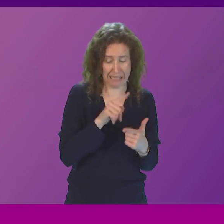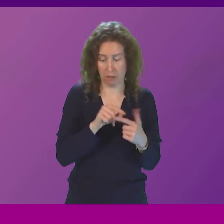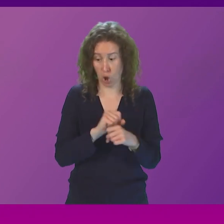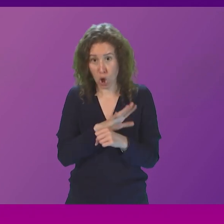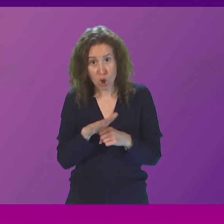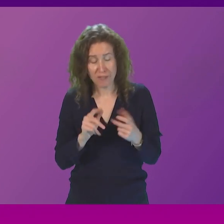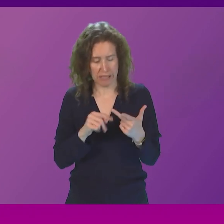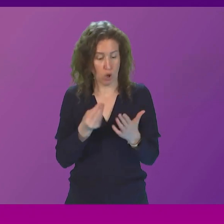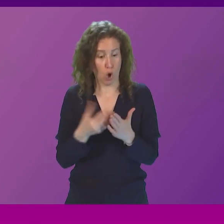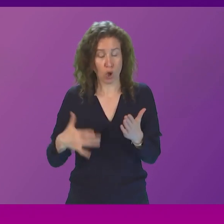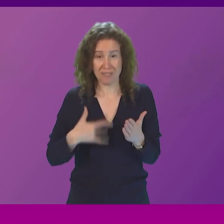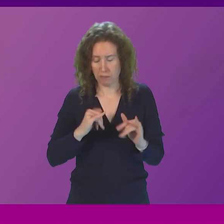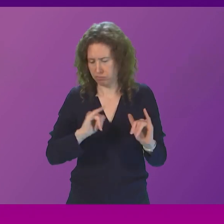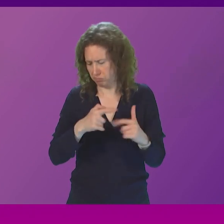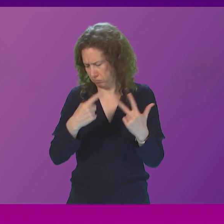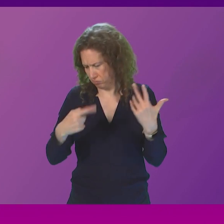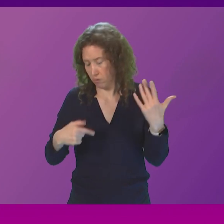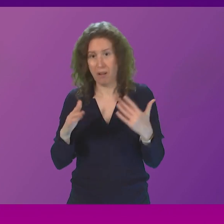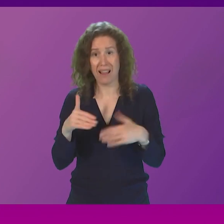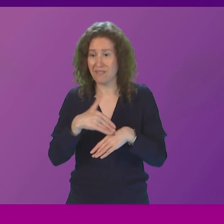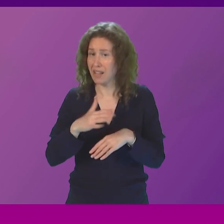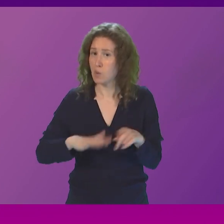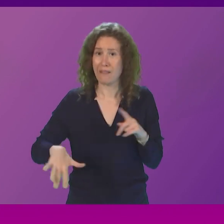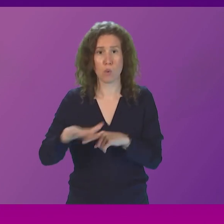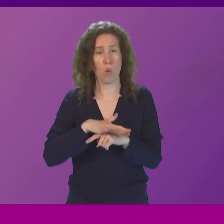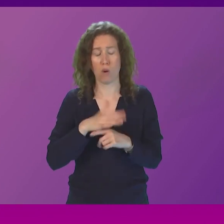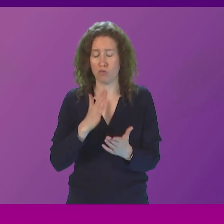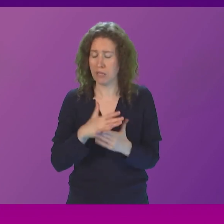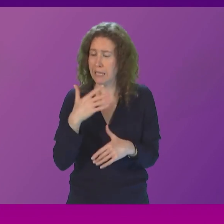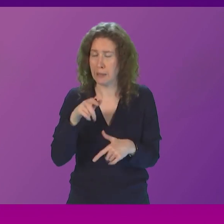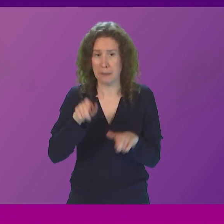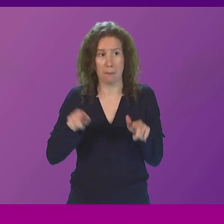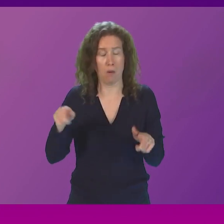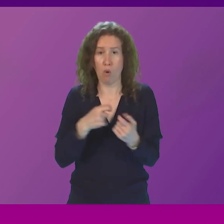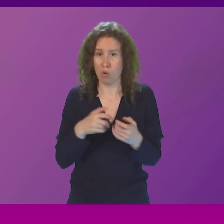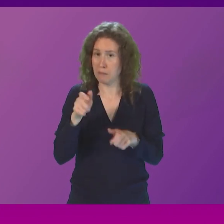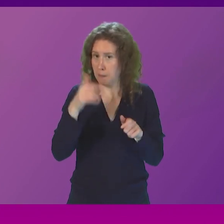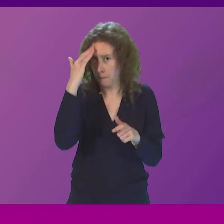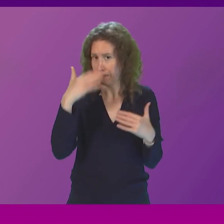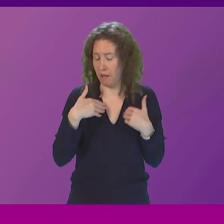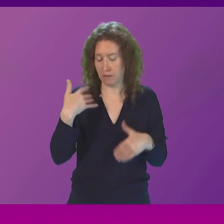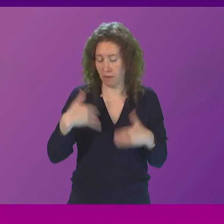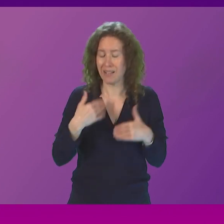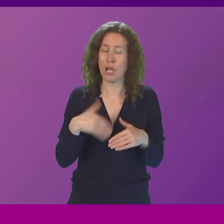and the cost crisis are taking a toll on many people’s mental health, including on the mental health of early years staff.